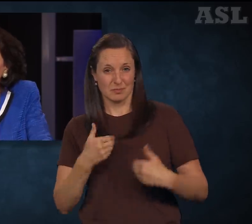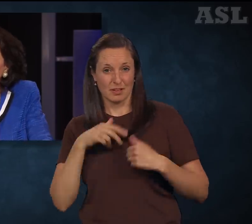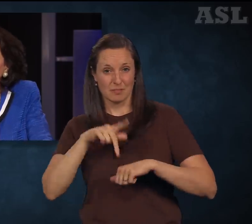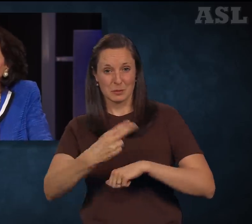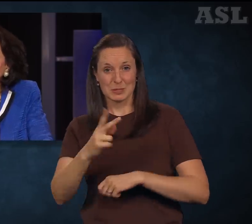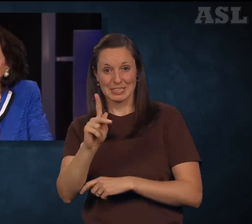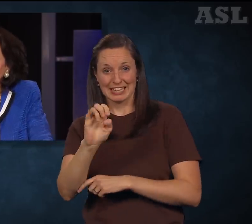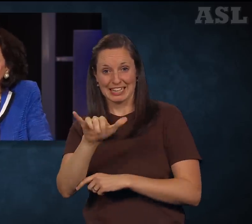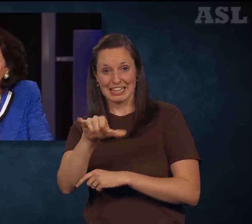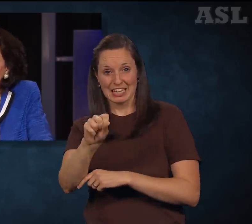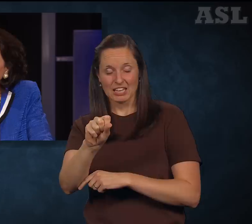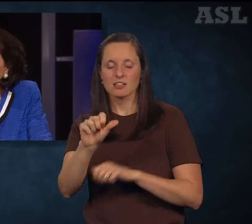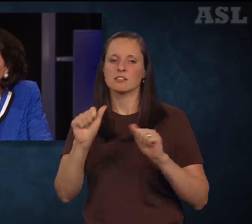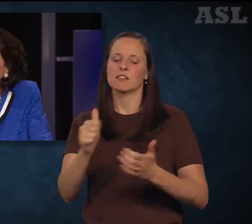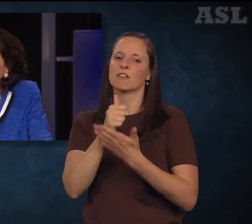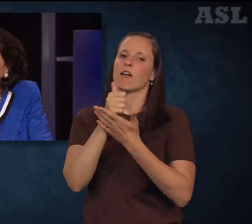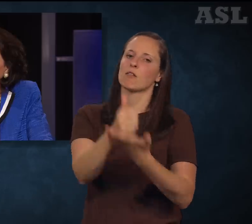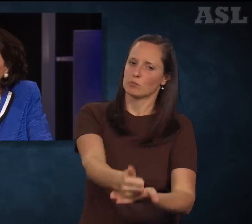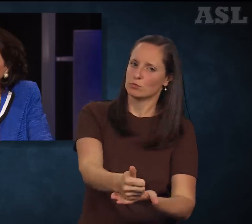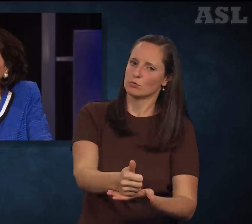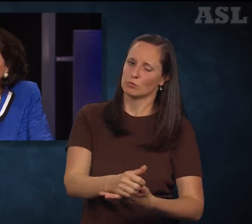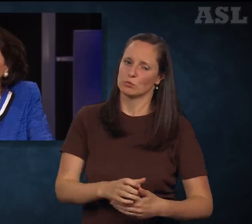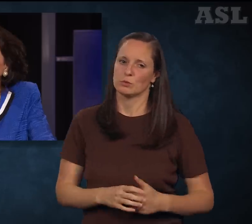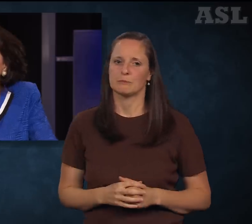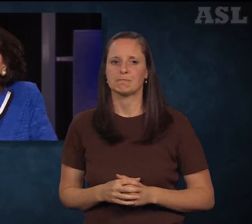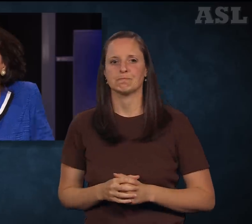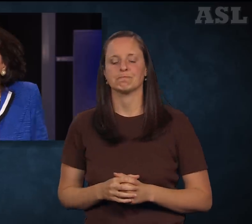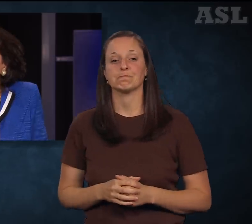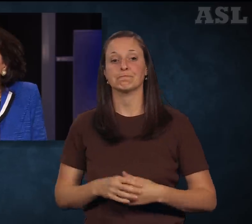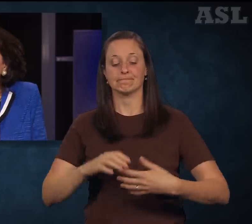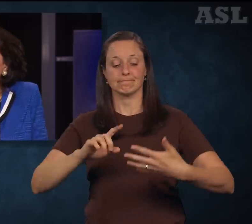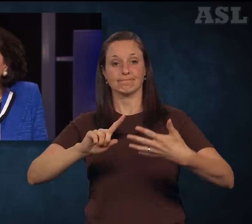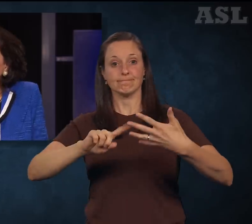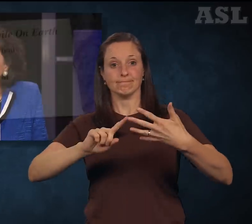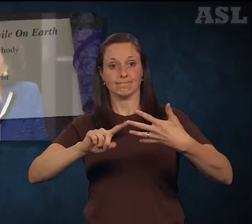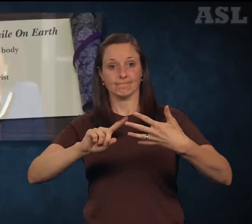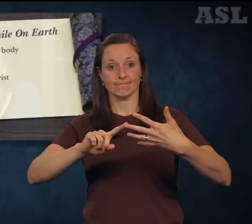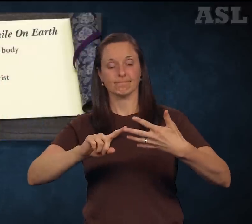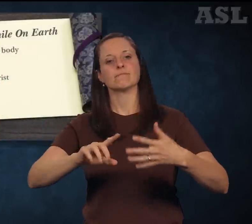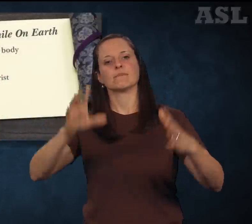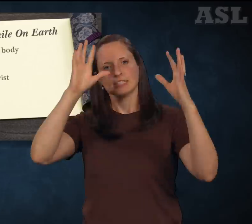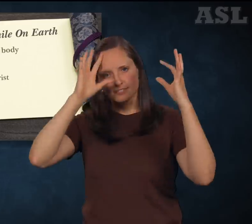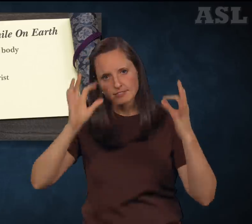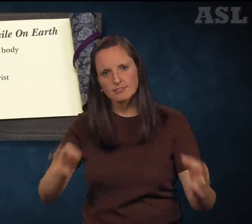TODAY! HE HOLDS PRIESTHOOD KEYS THAT